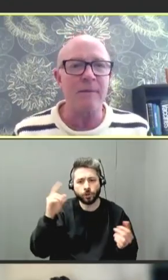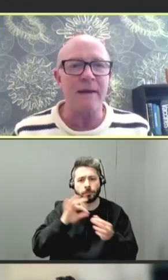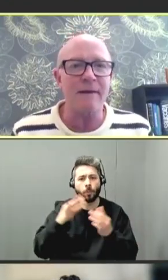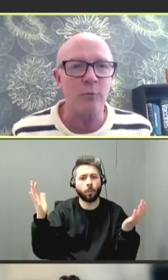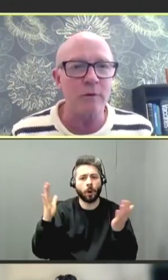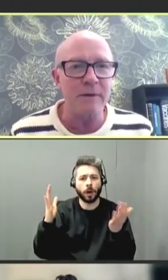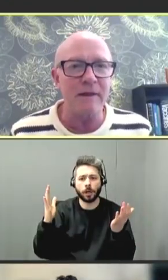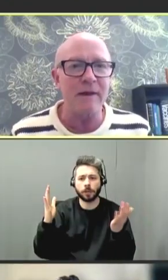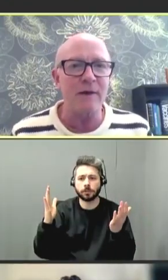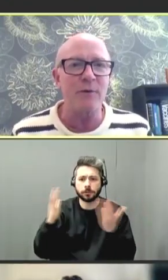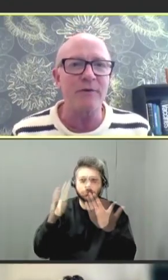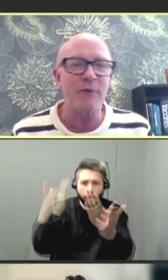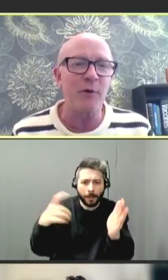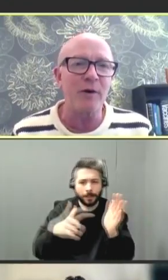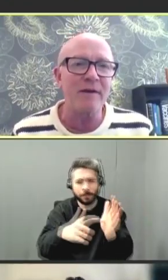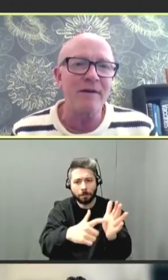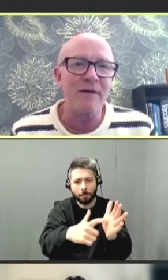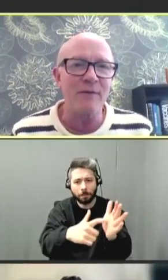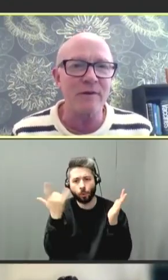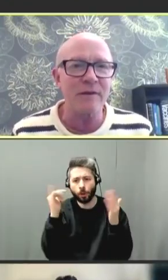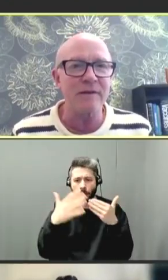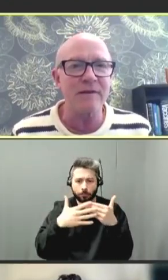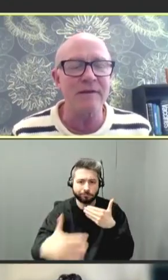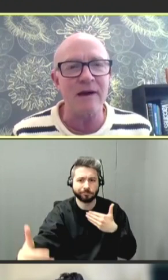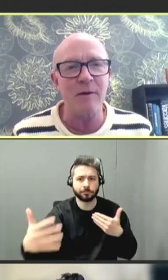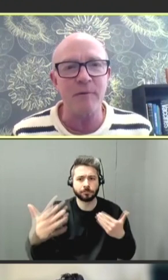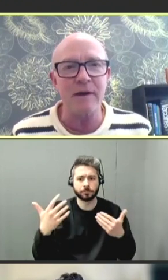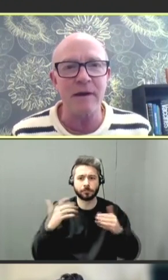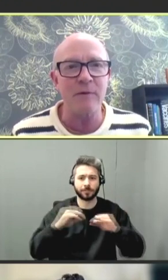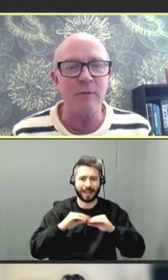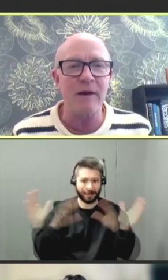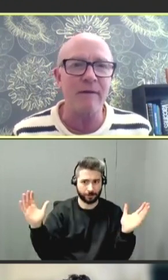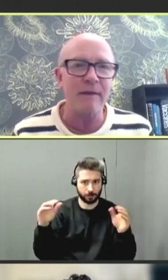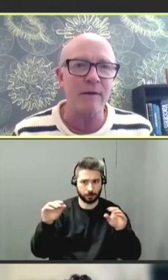demand would be like going forward, you know? I mean, obviously, the outbreak came and went, thank